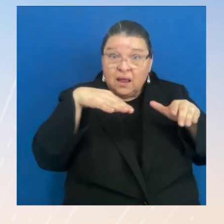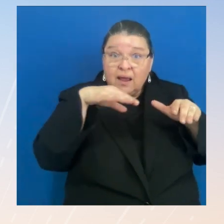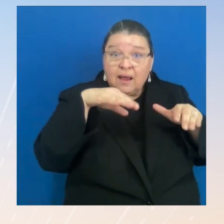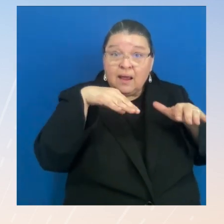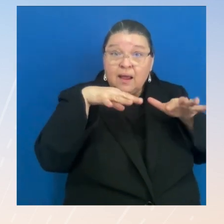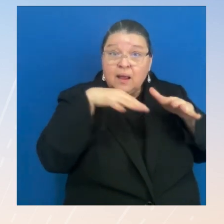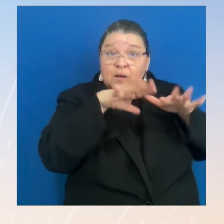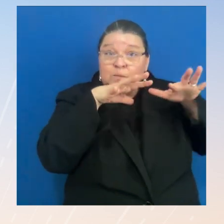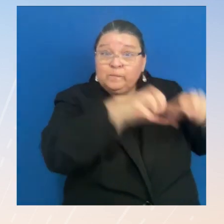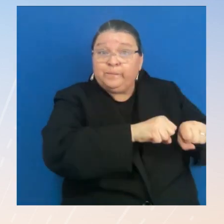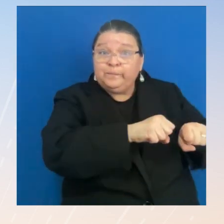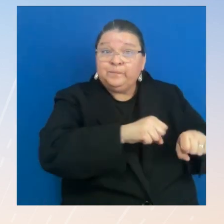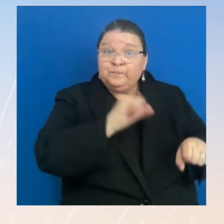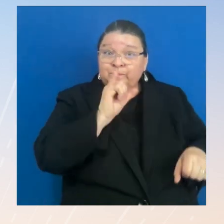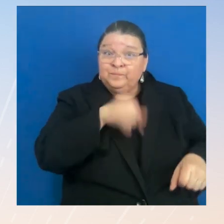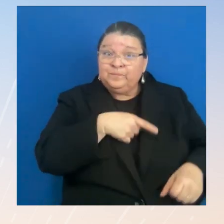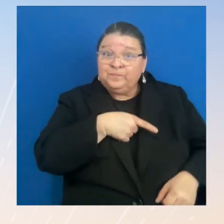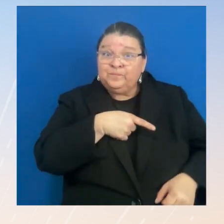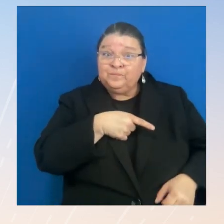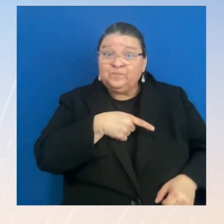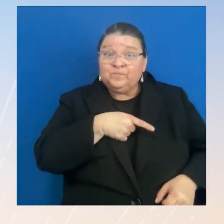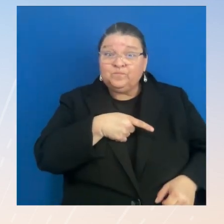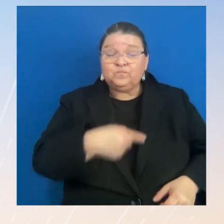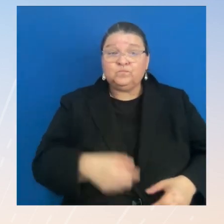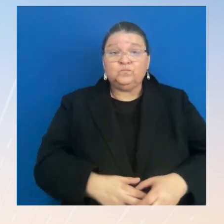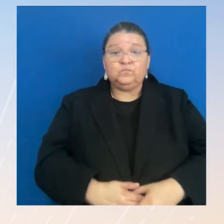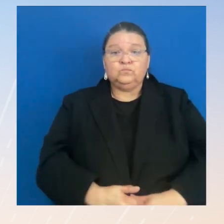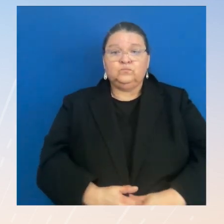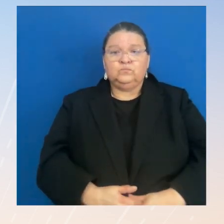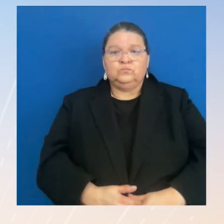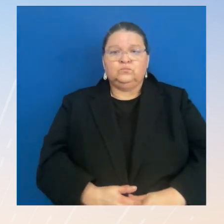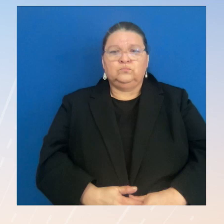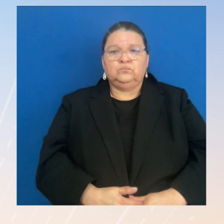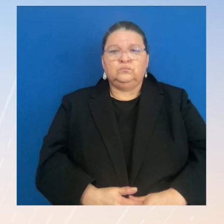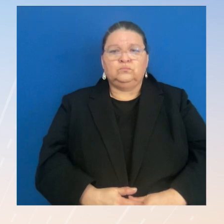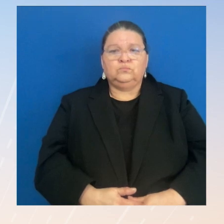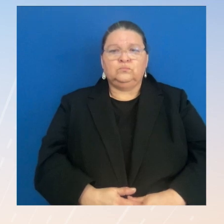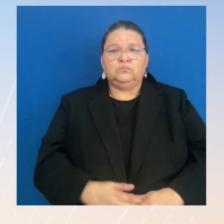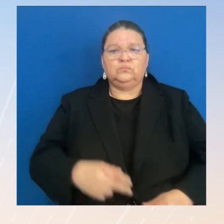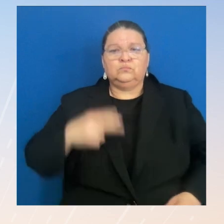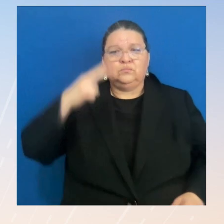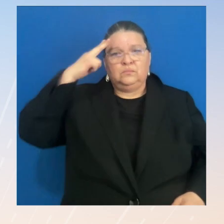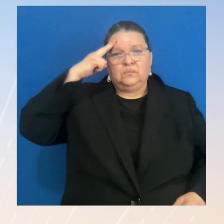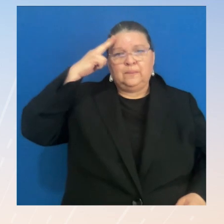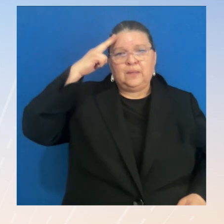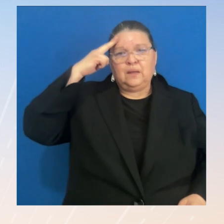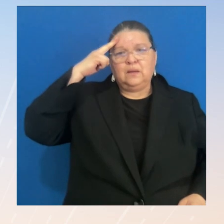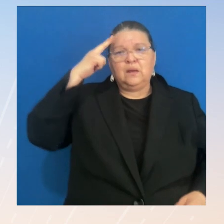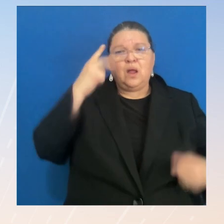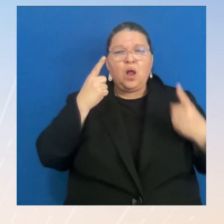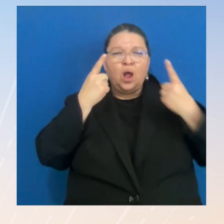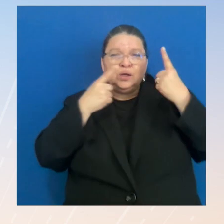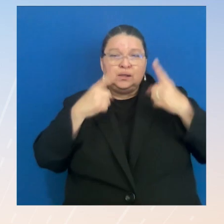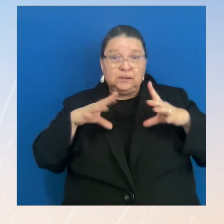is considering accepting the yen instead of the dollar for Chinese oil. Is the White House monitoring that possibility?